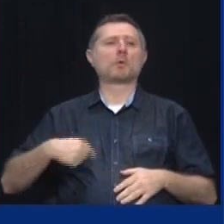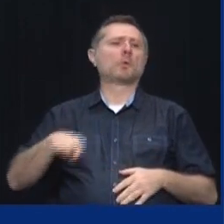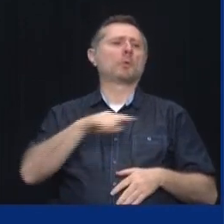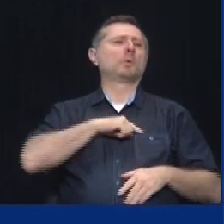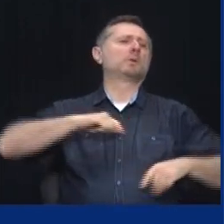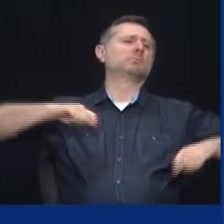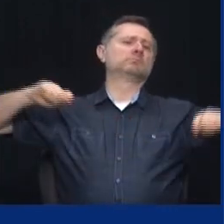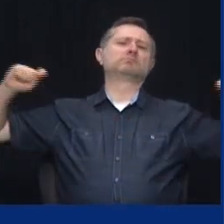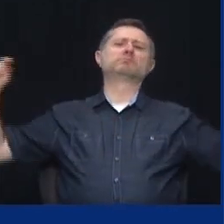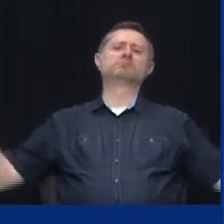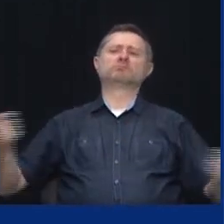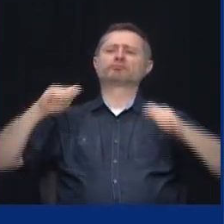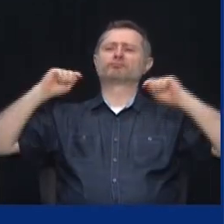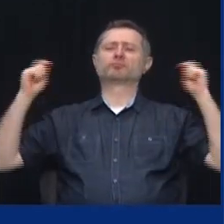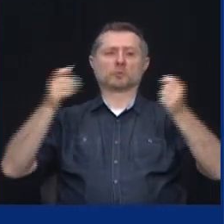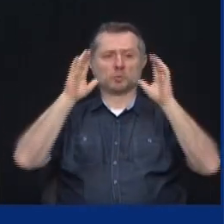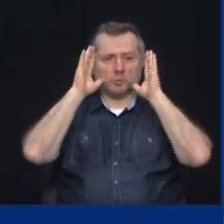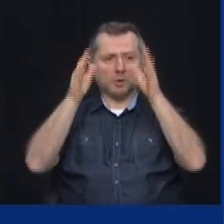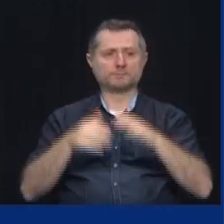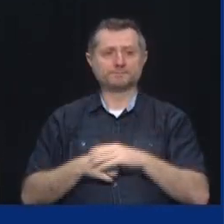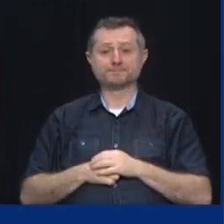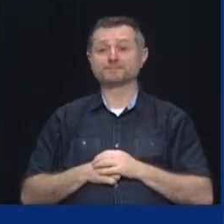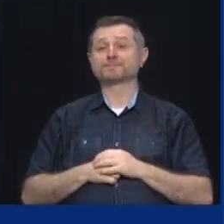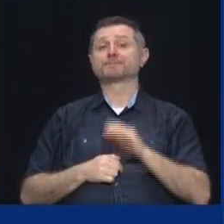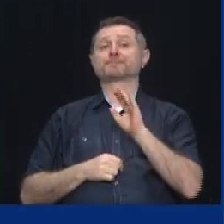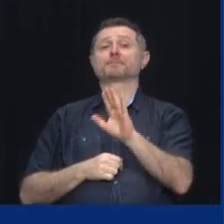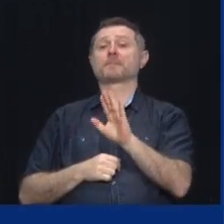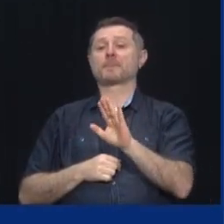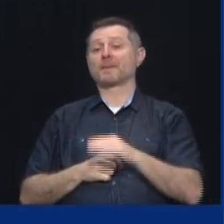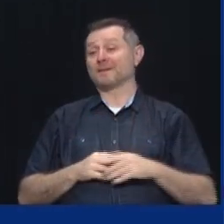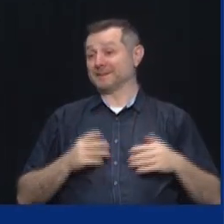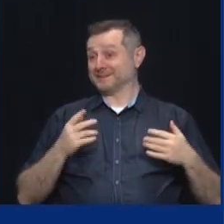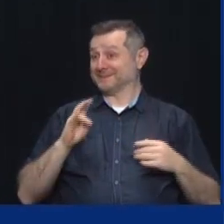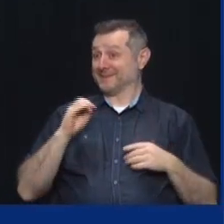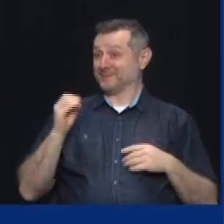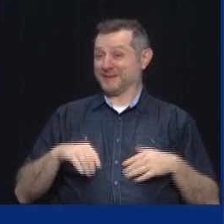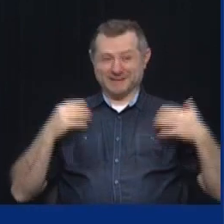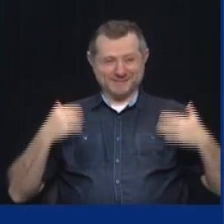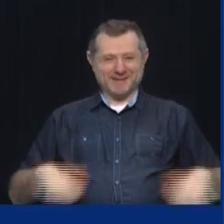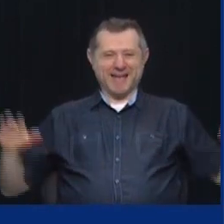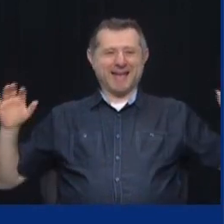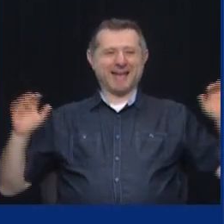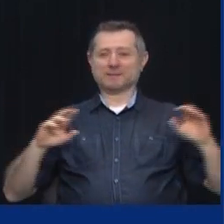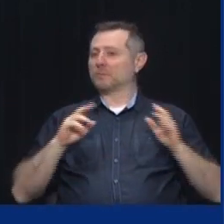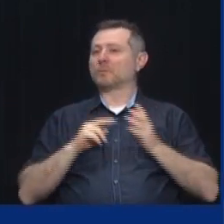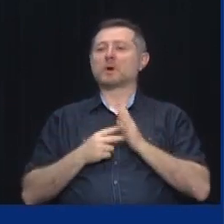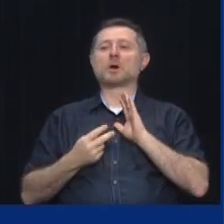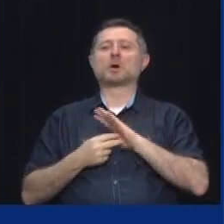WE'RE AT 69.9% AND WE'RE GOING TO HIT 70. IT'S JUST A MATTER OF TIME. IT IS GOING TO BE CAUSE FOR